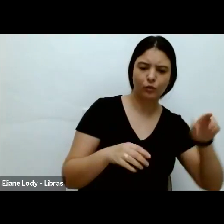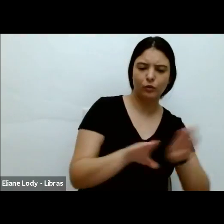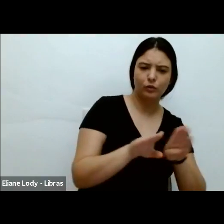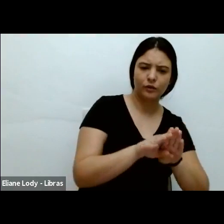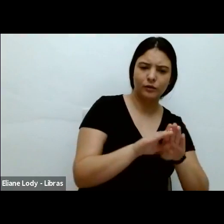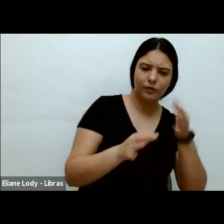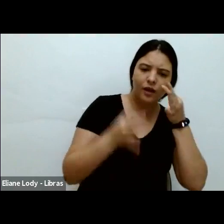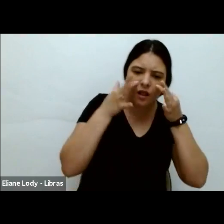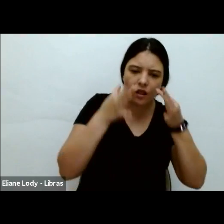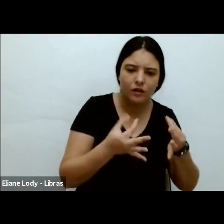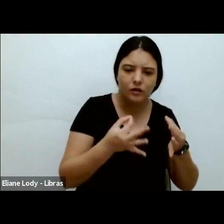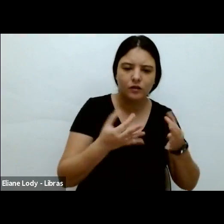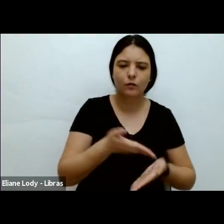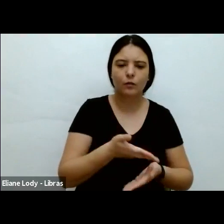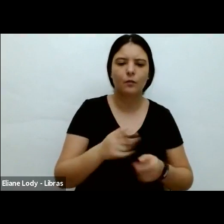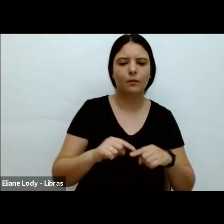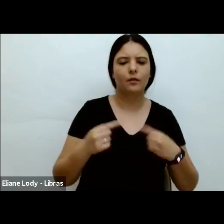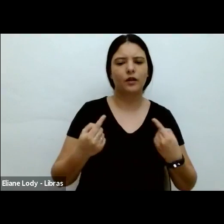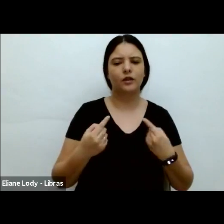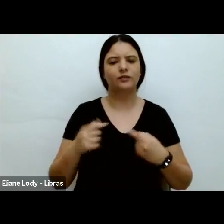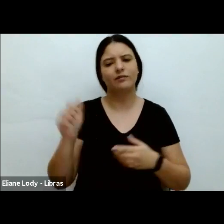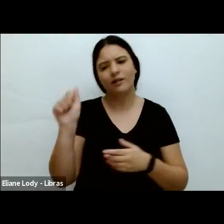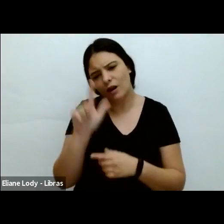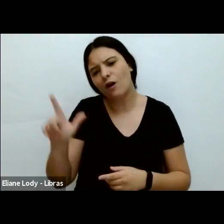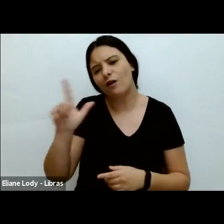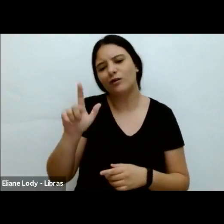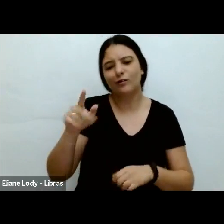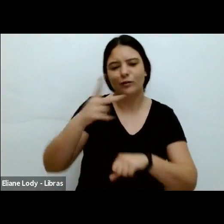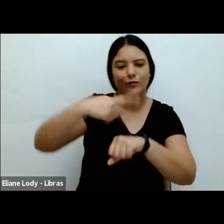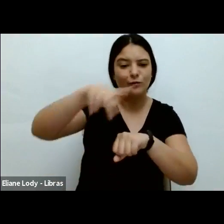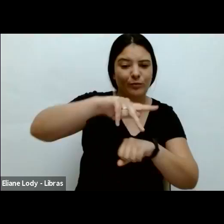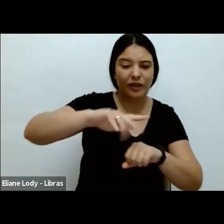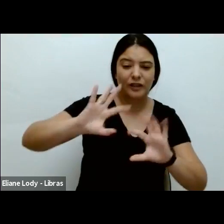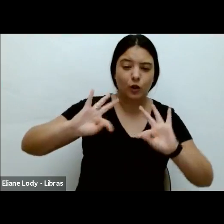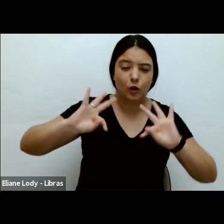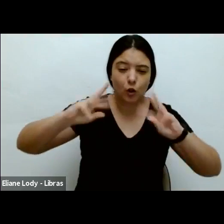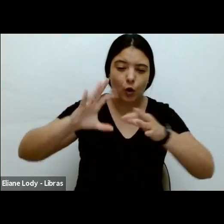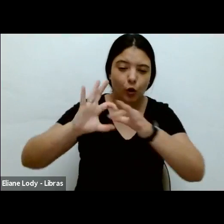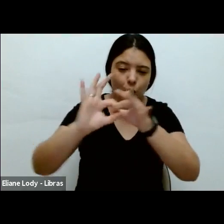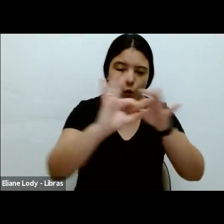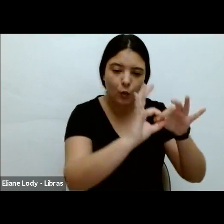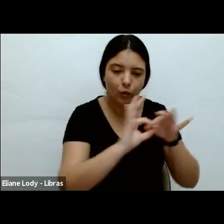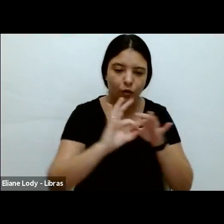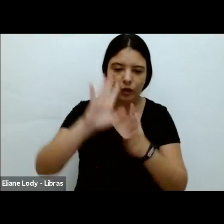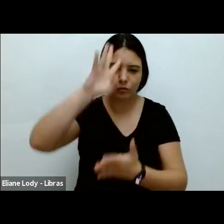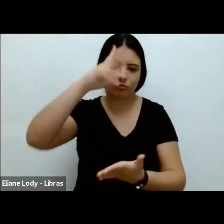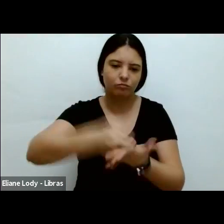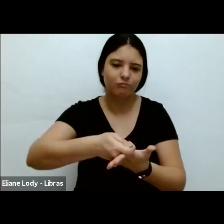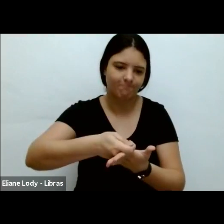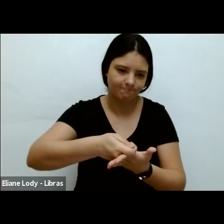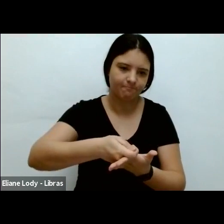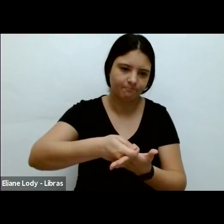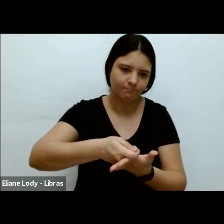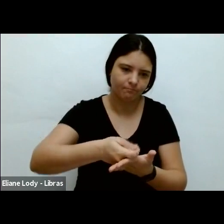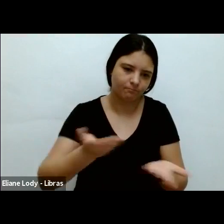ut it's up to the niche ut it's up to the nation's in the agreement. For instance, to decide. of it